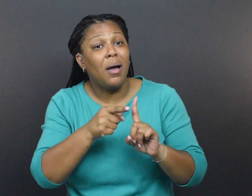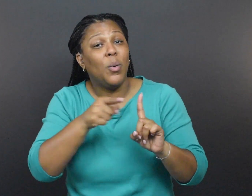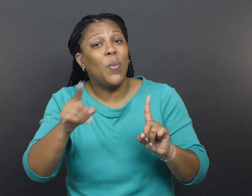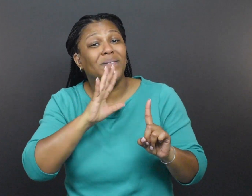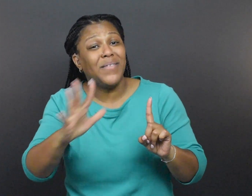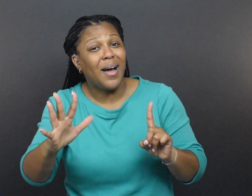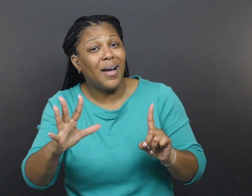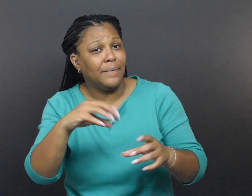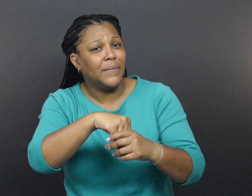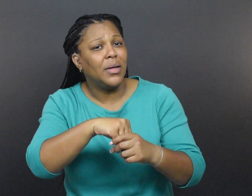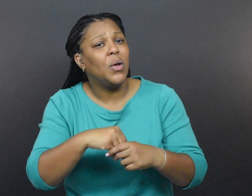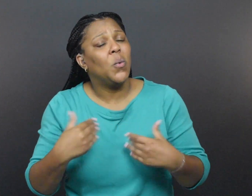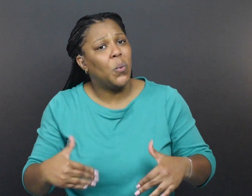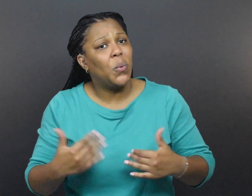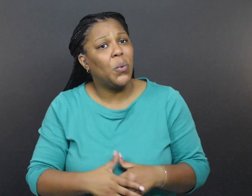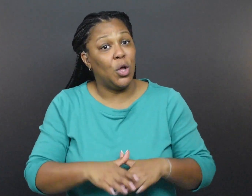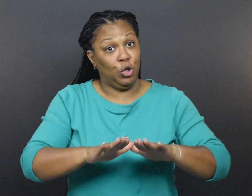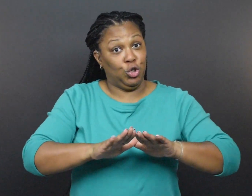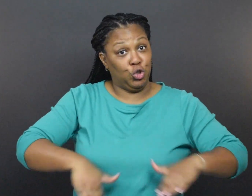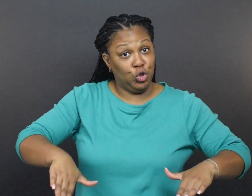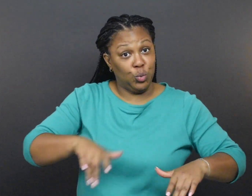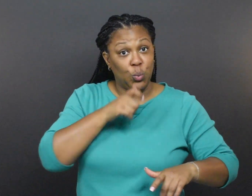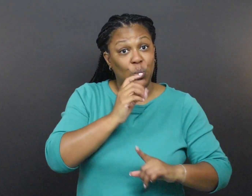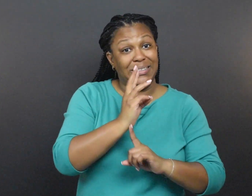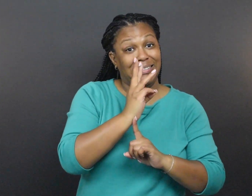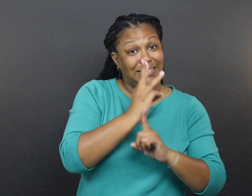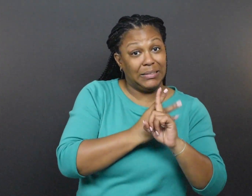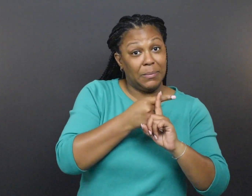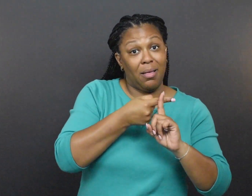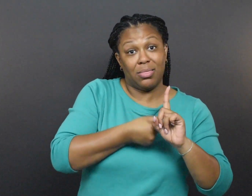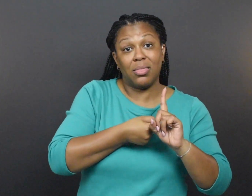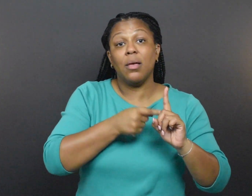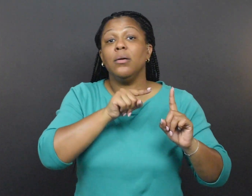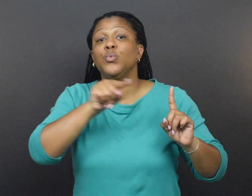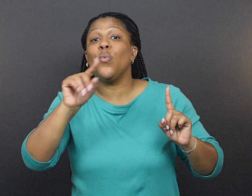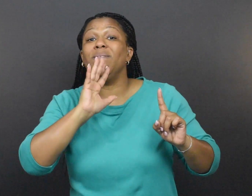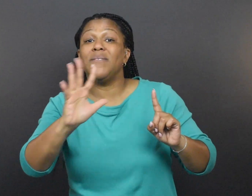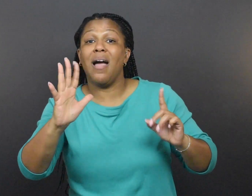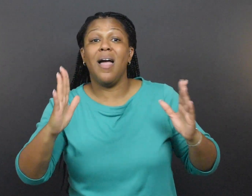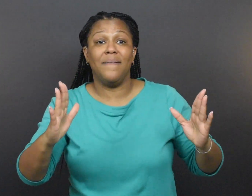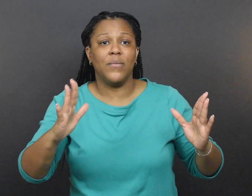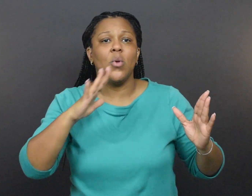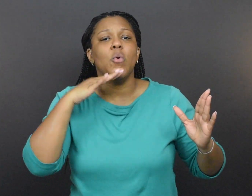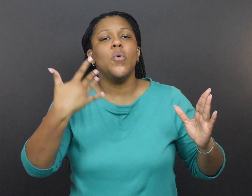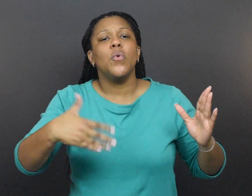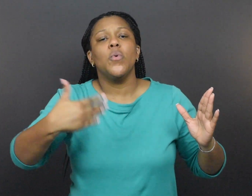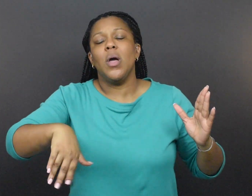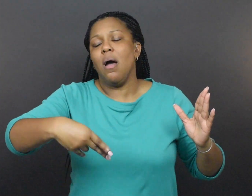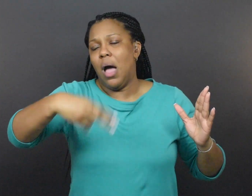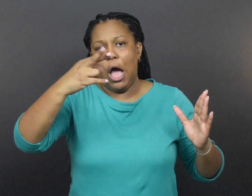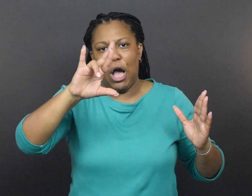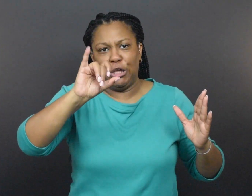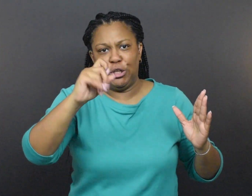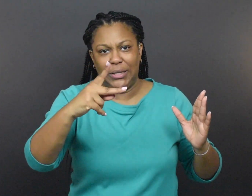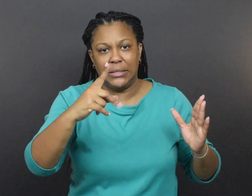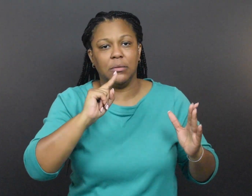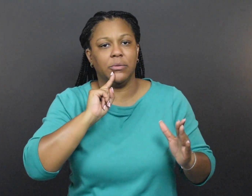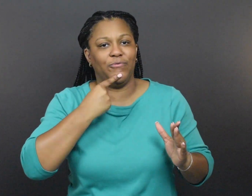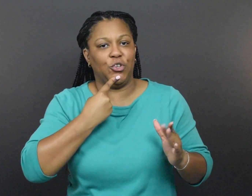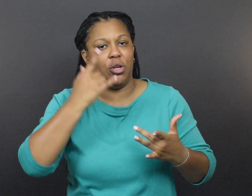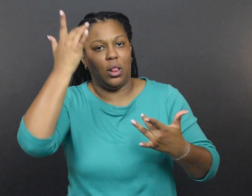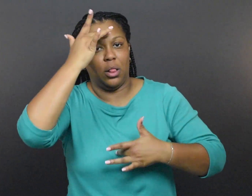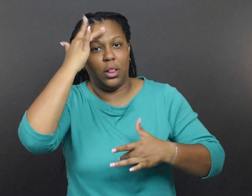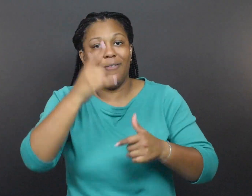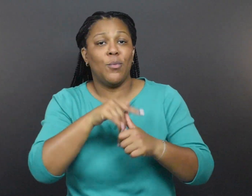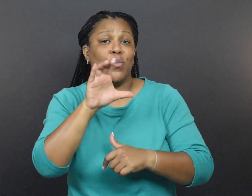• Children 6 months to 5 years of age are at risk of severe illness from COVID-19.